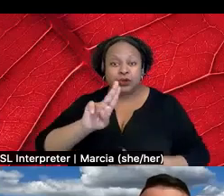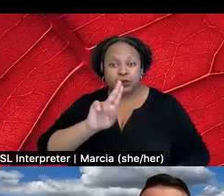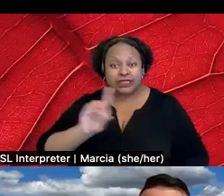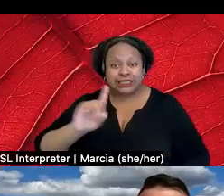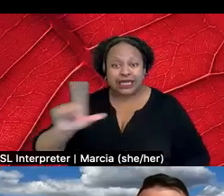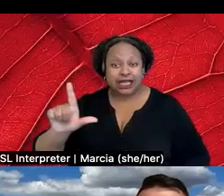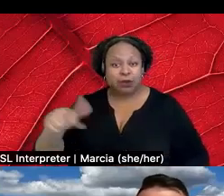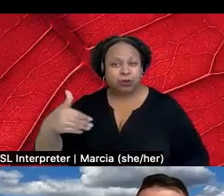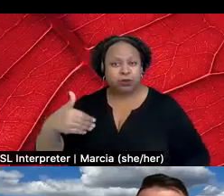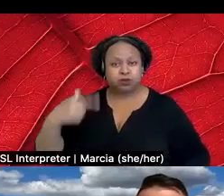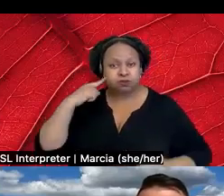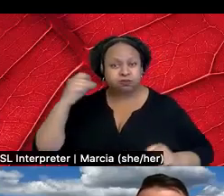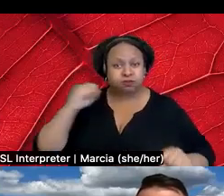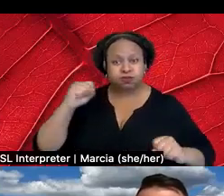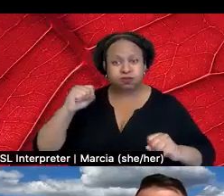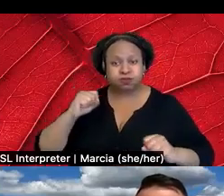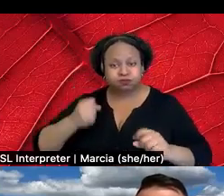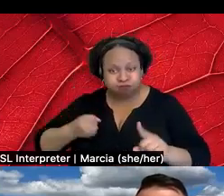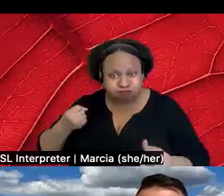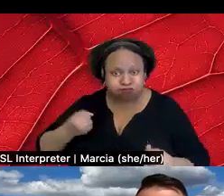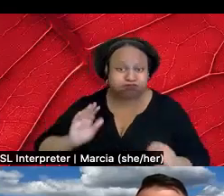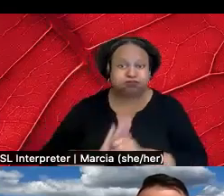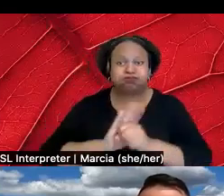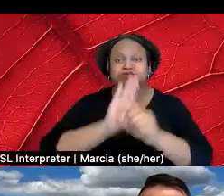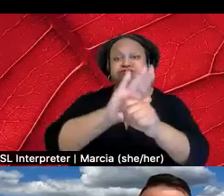nature she has been in effect and change in a very short period of time in her division.